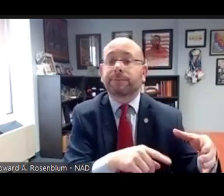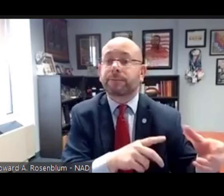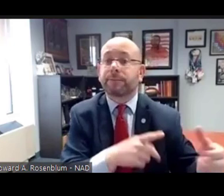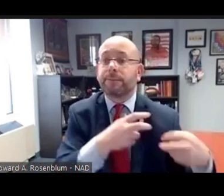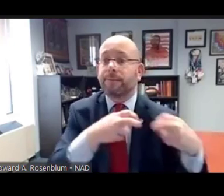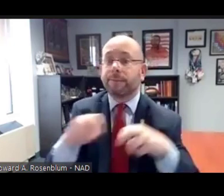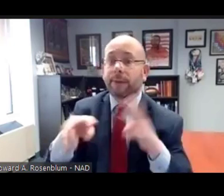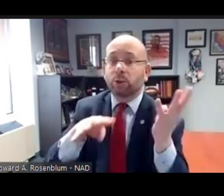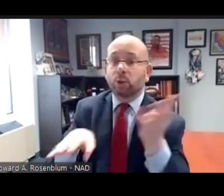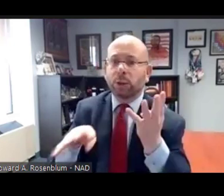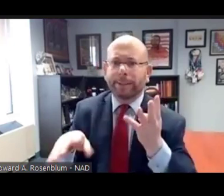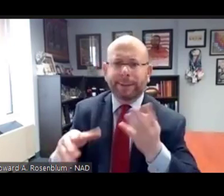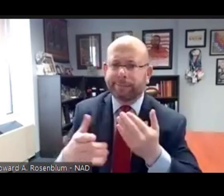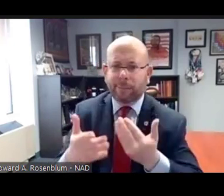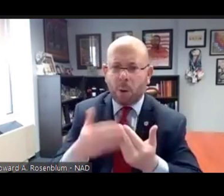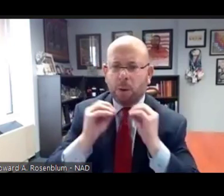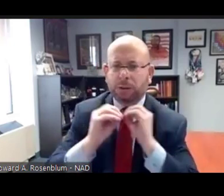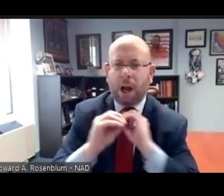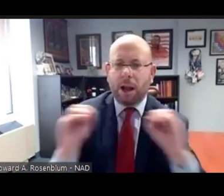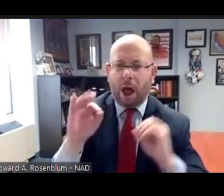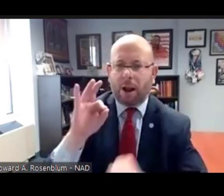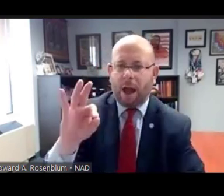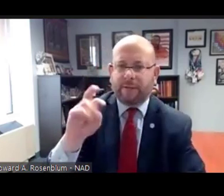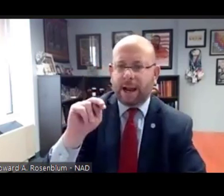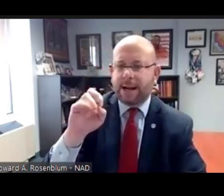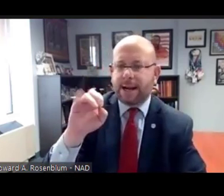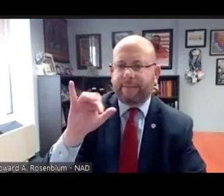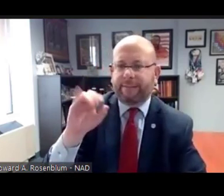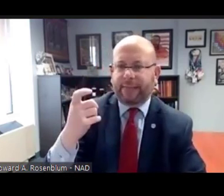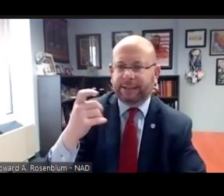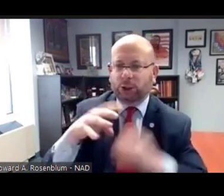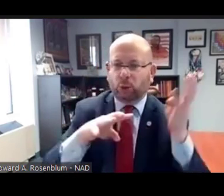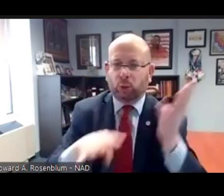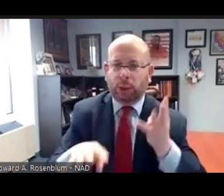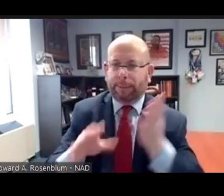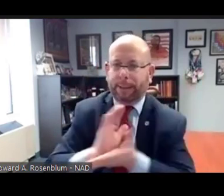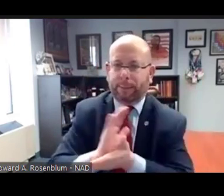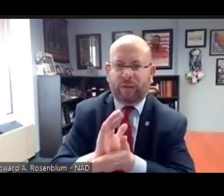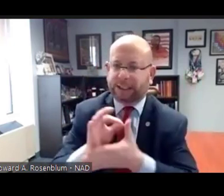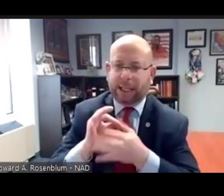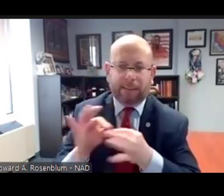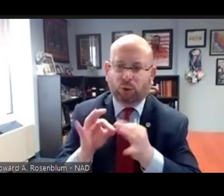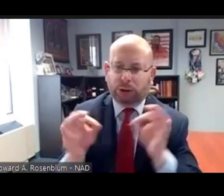and feel very vested in them because of the necessary captions.